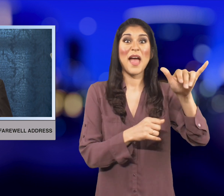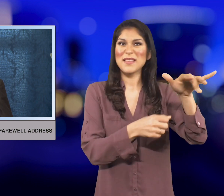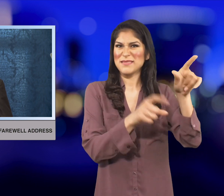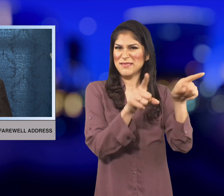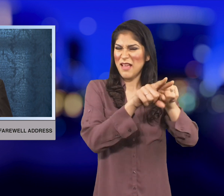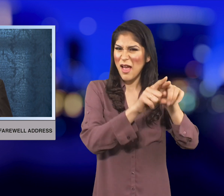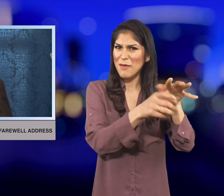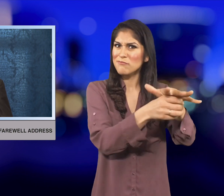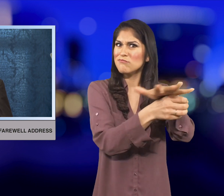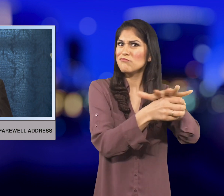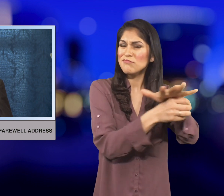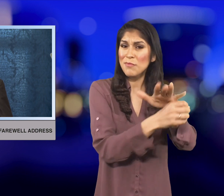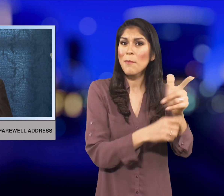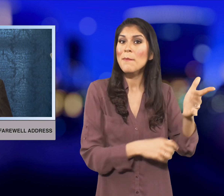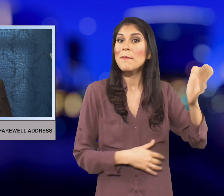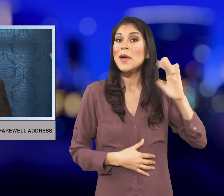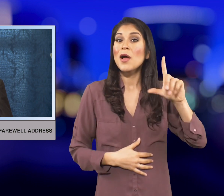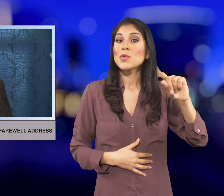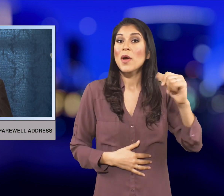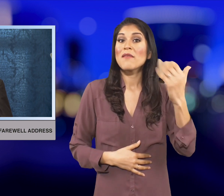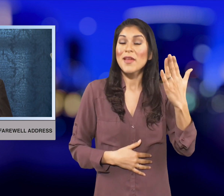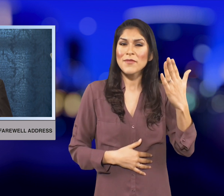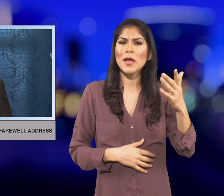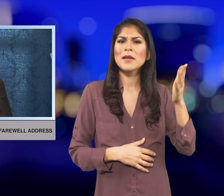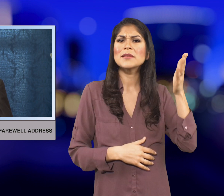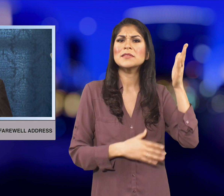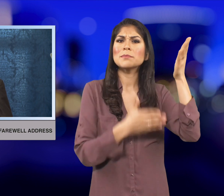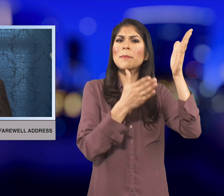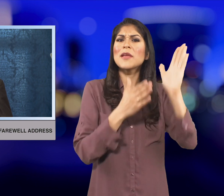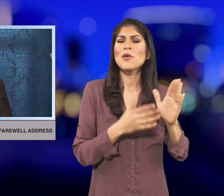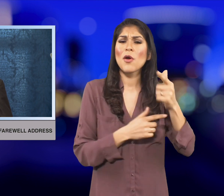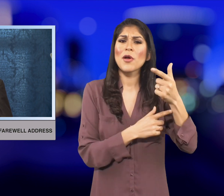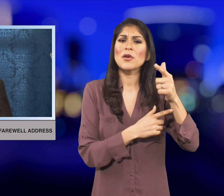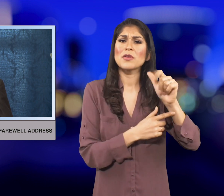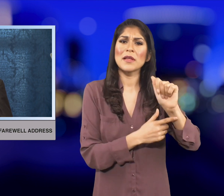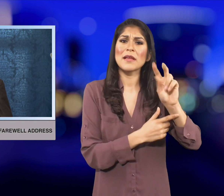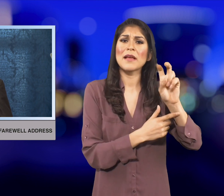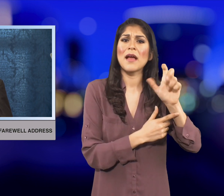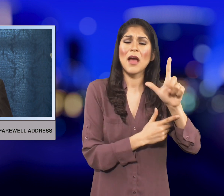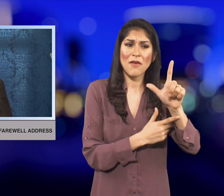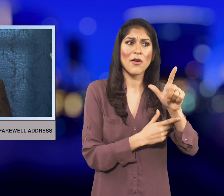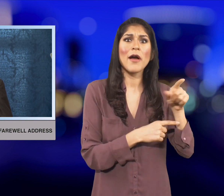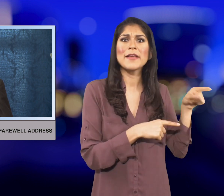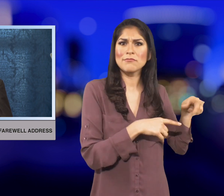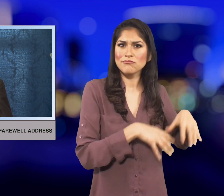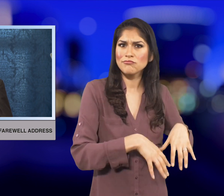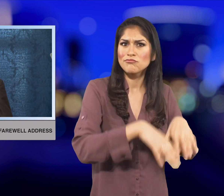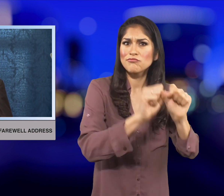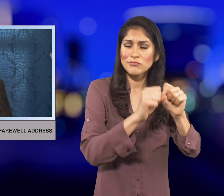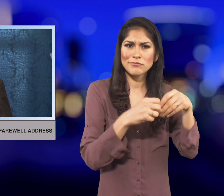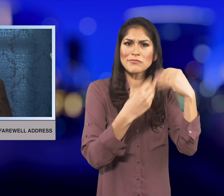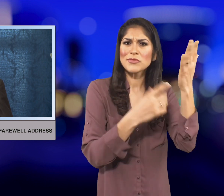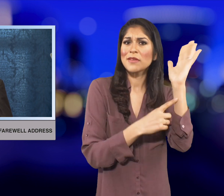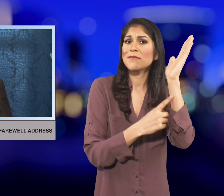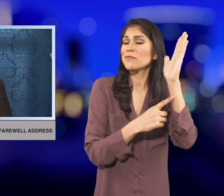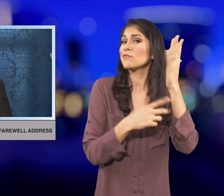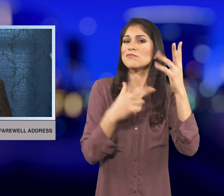That's the same venue where he delivered his "Confident America" address after taking the